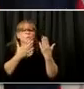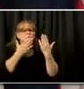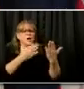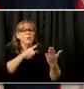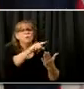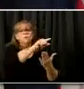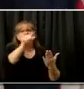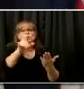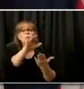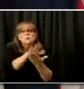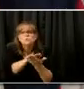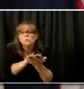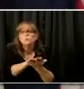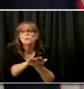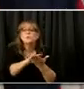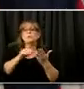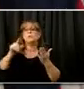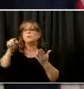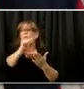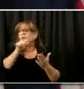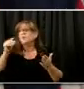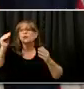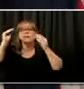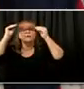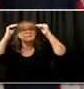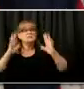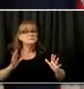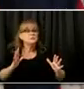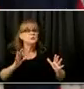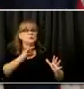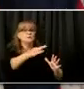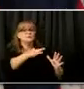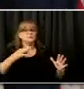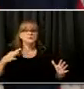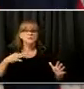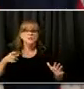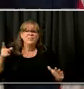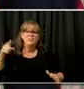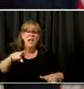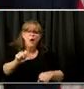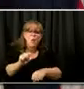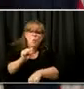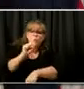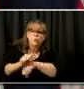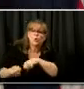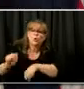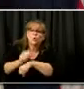for their hard work and ingenuity across across the state and supporting all of our students